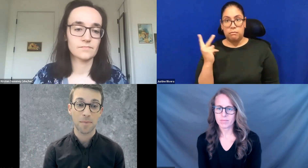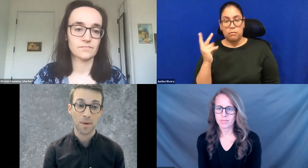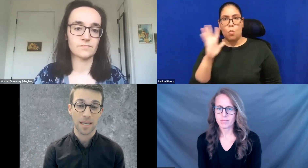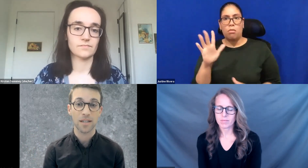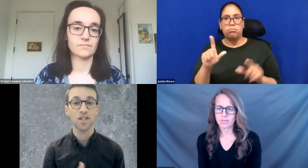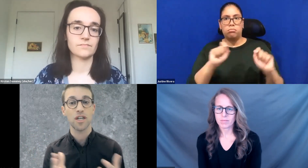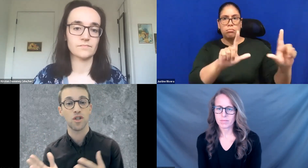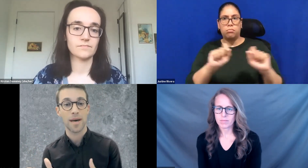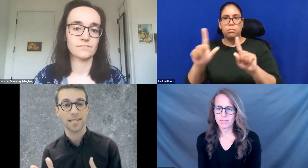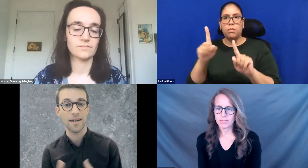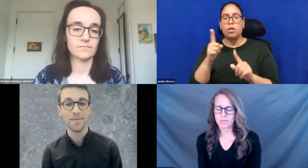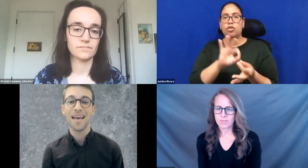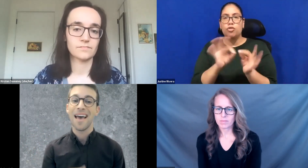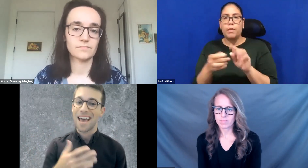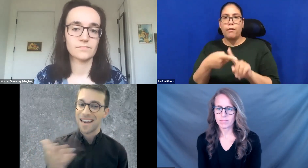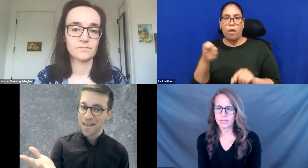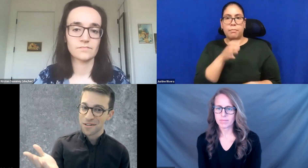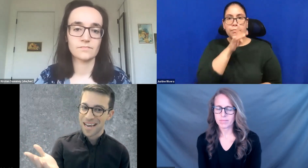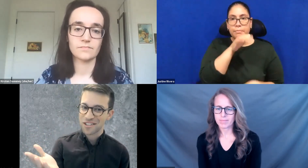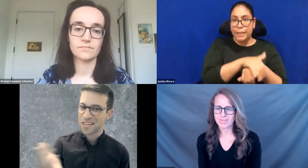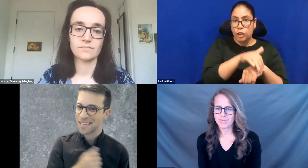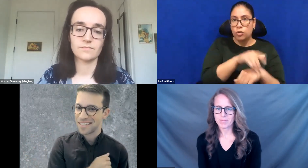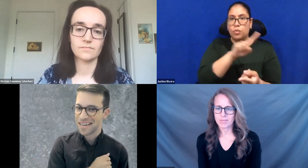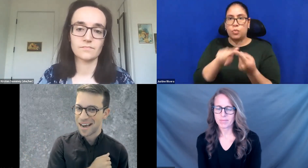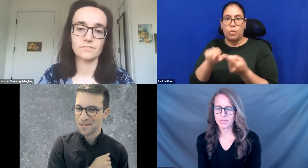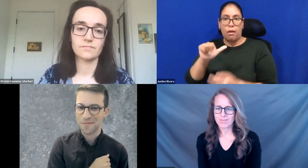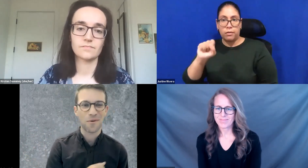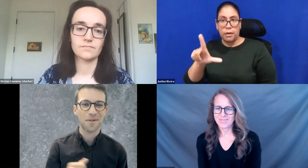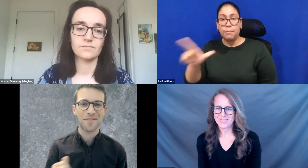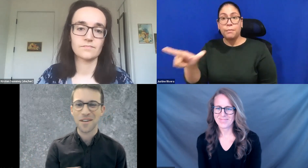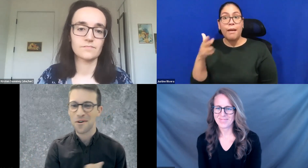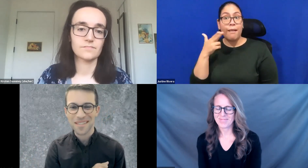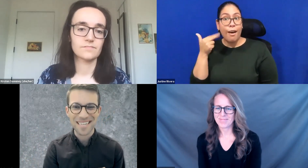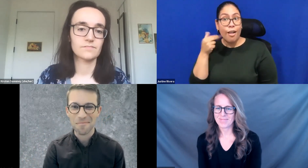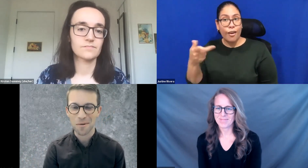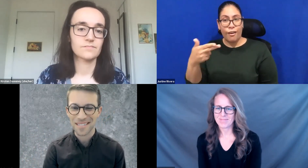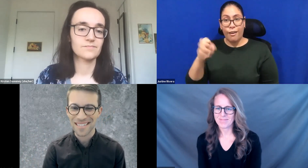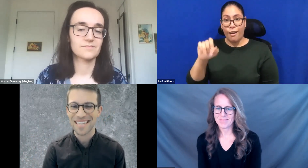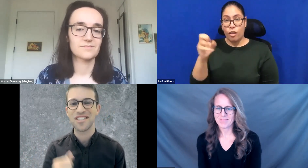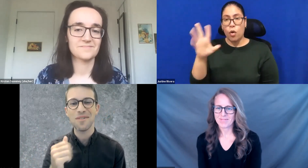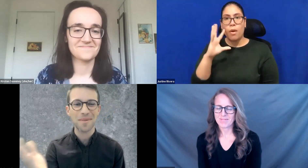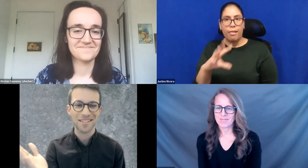spoken English into ASL, and Heather's actually going to duck out for video real estate purposes, and she will be